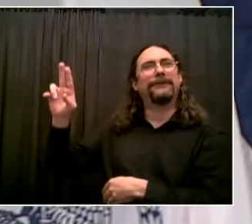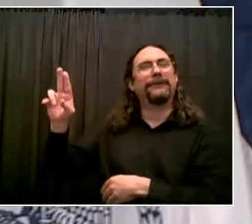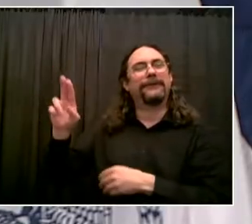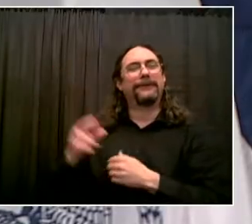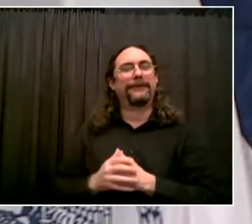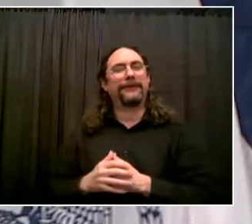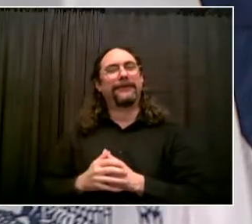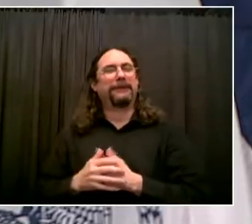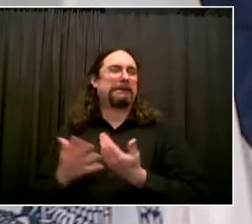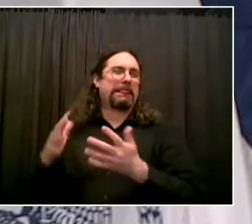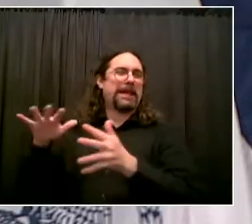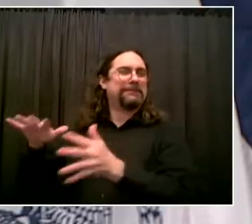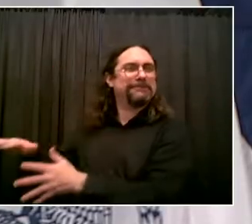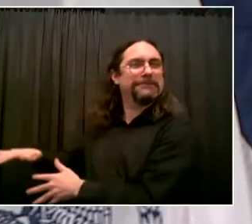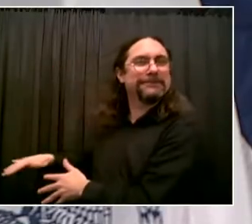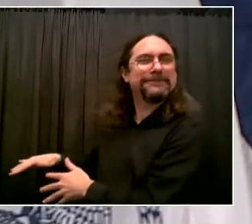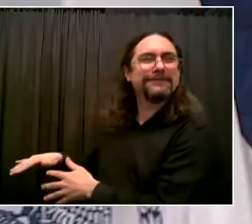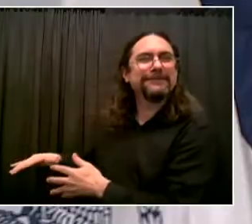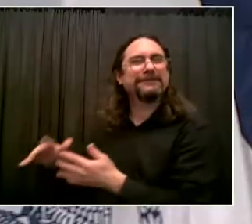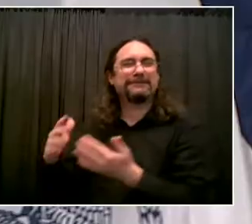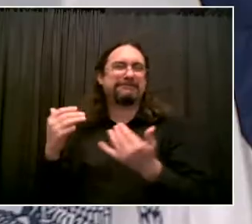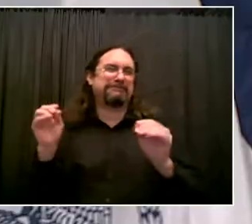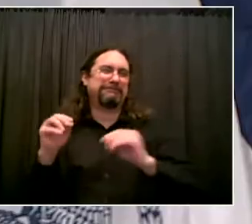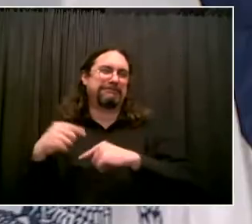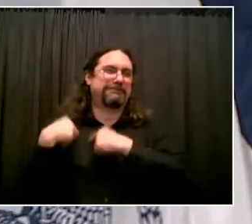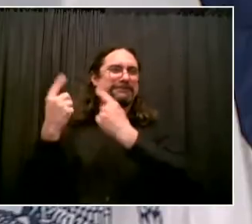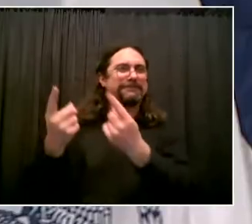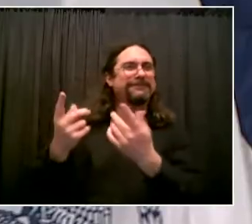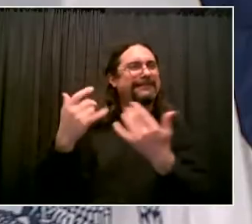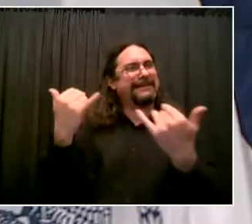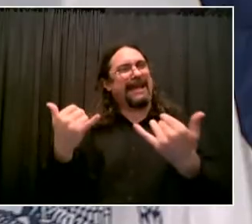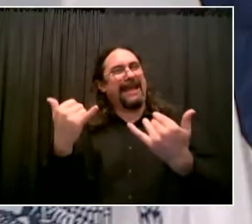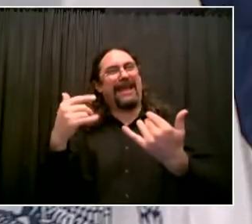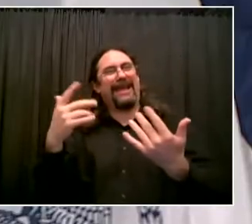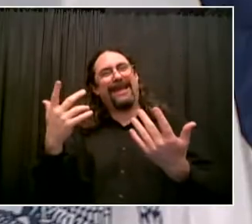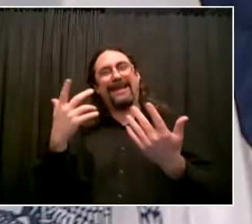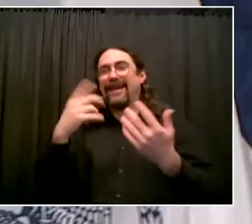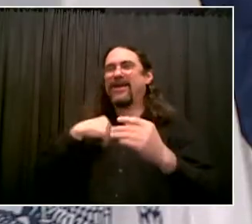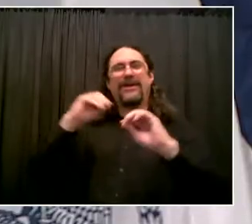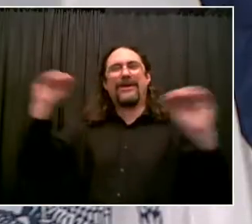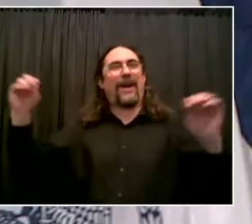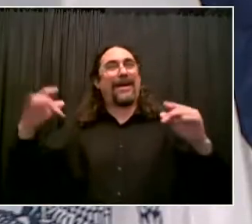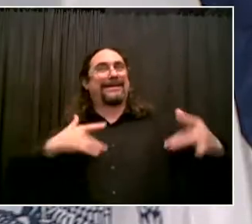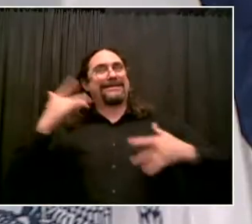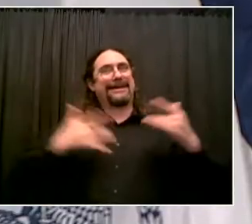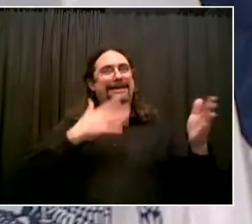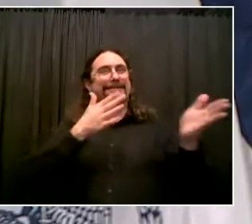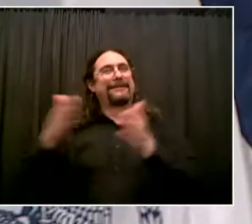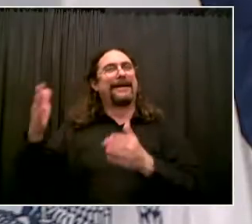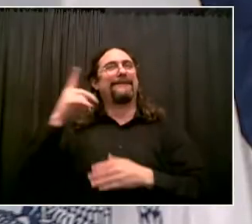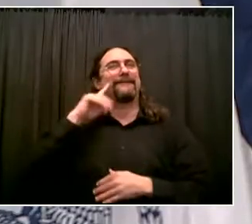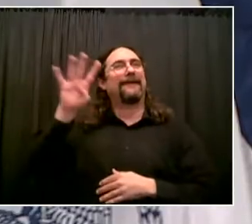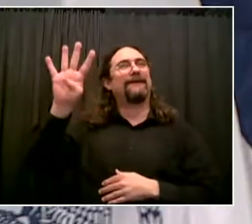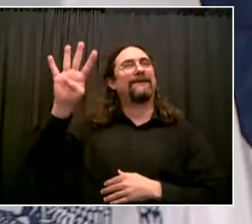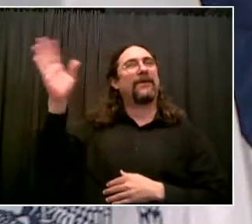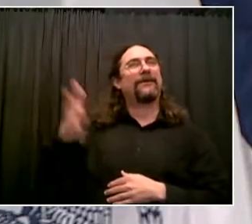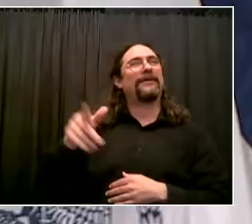NOTHING DRAMATIC TODAY. IT IS HAPPENING NOW FOR THE